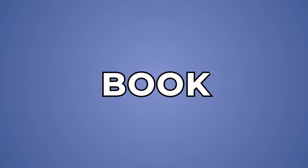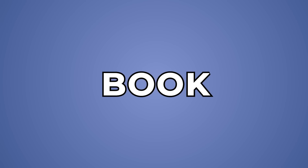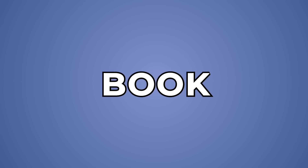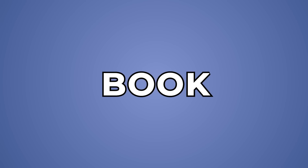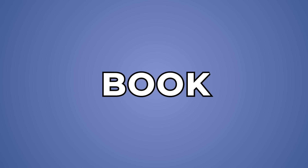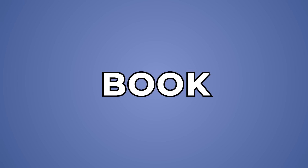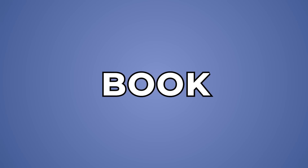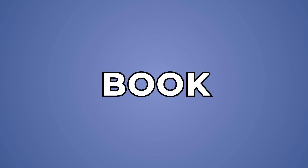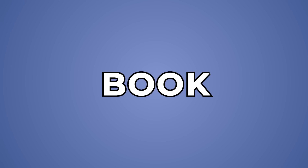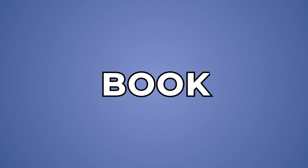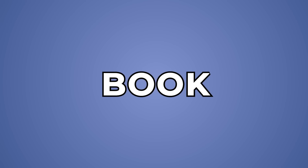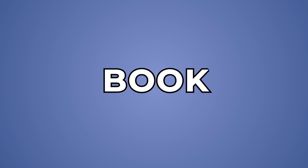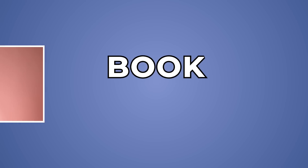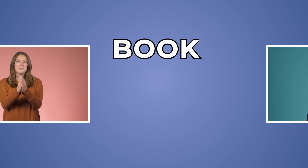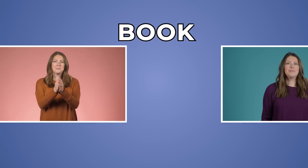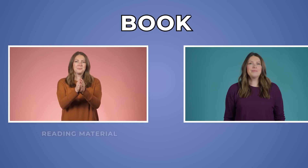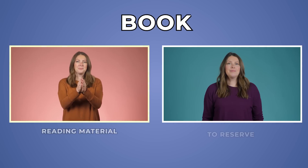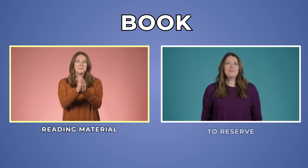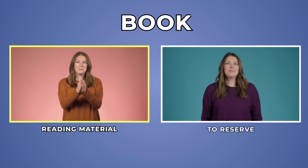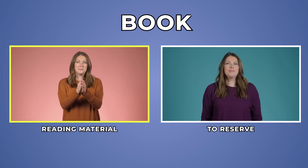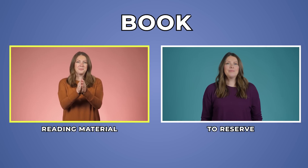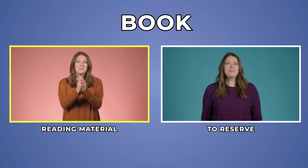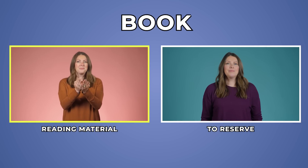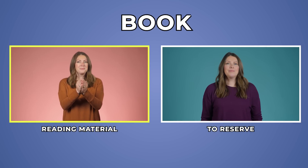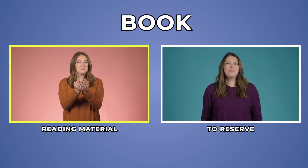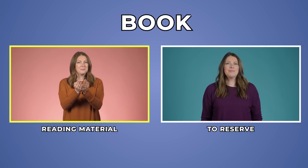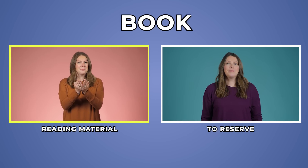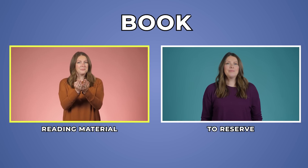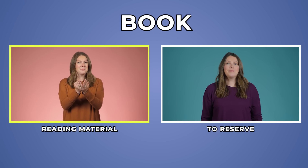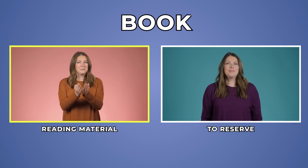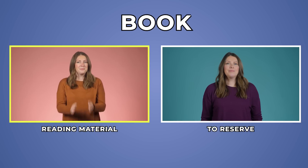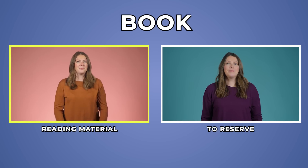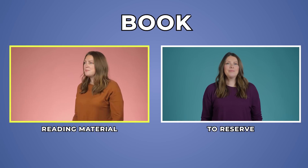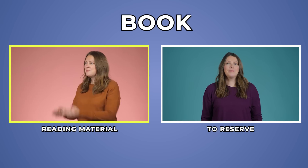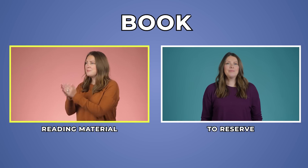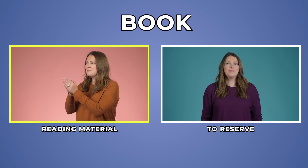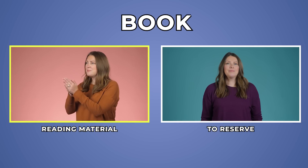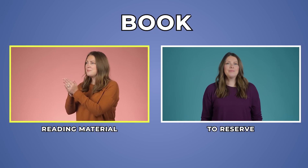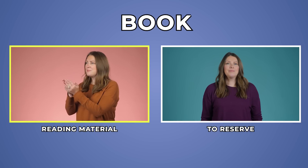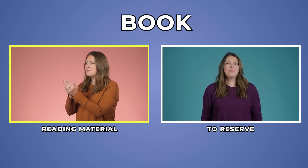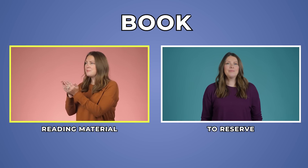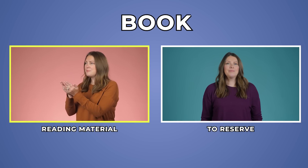Book. A noun for reading material.